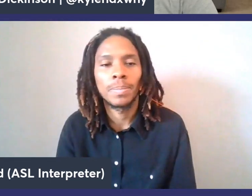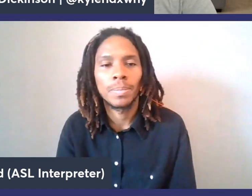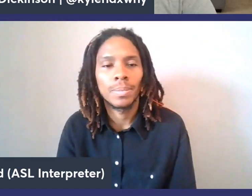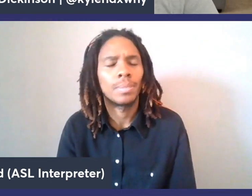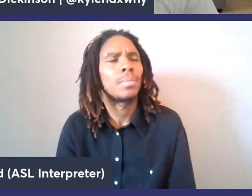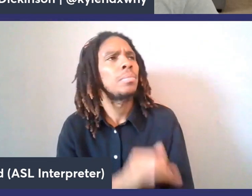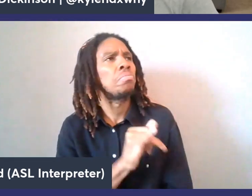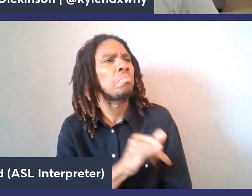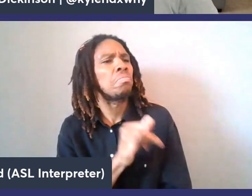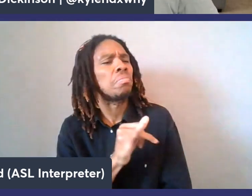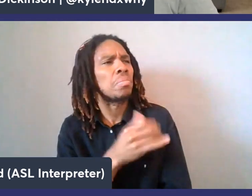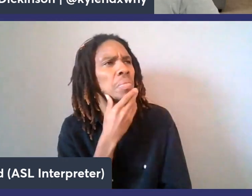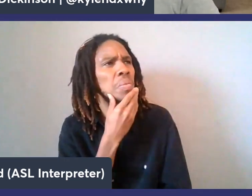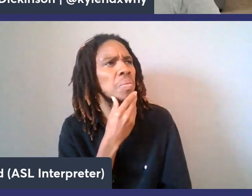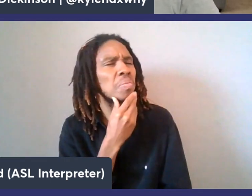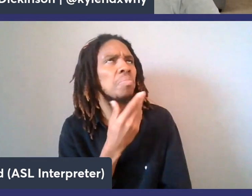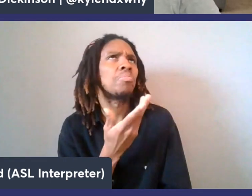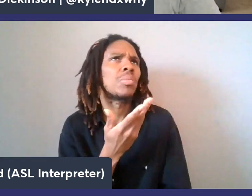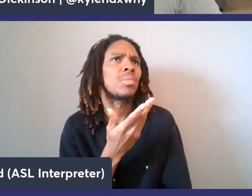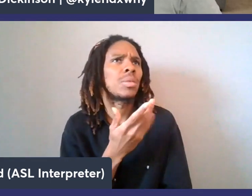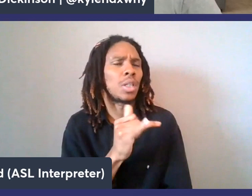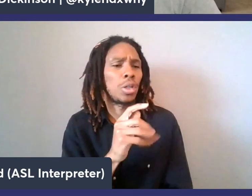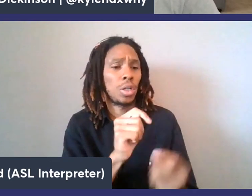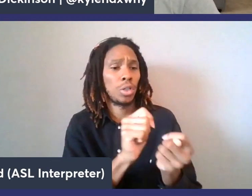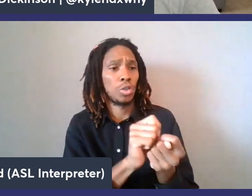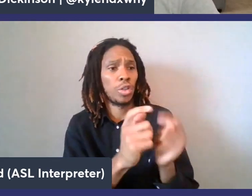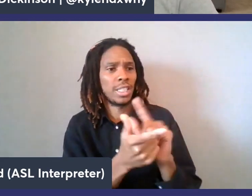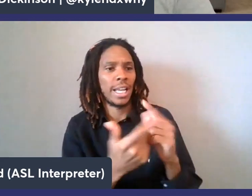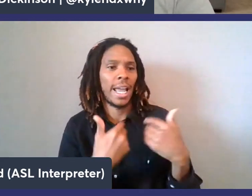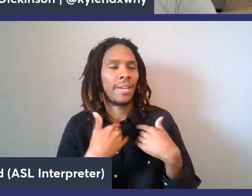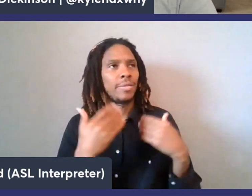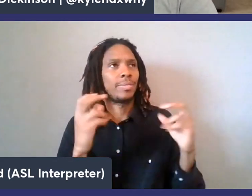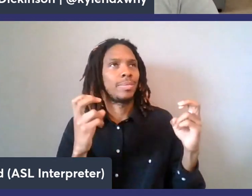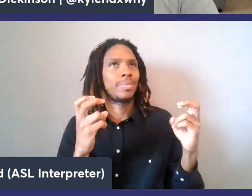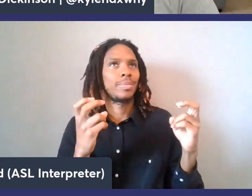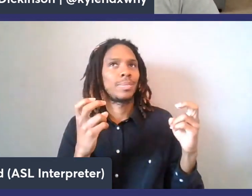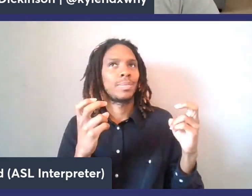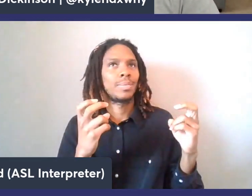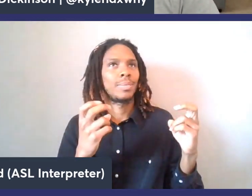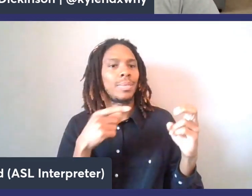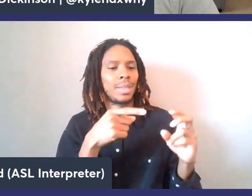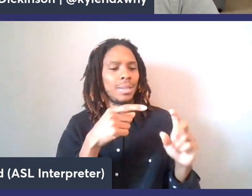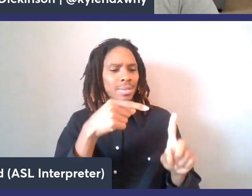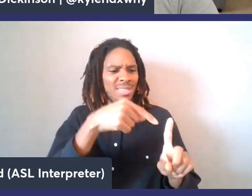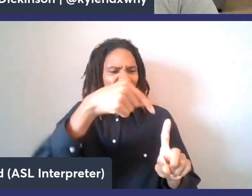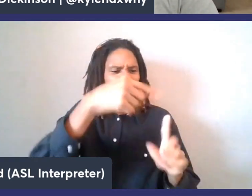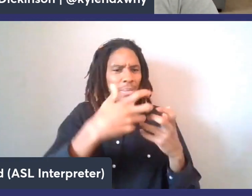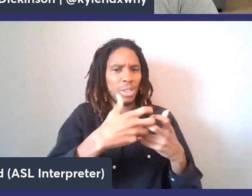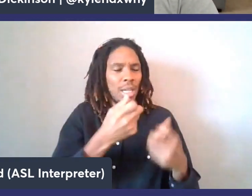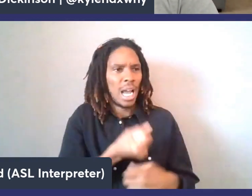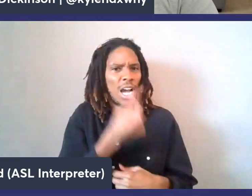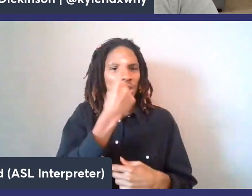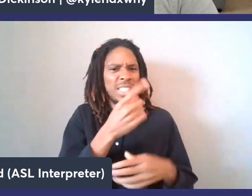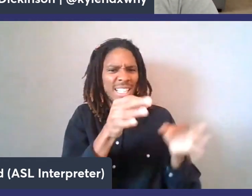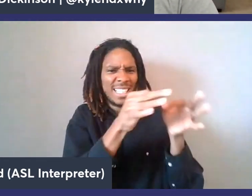So, is it reasonable to think that Translate has almost an understanding of the sentences as it's processing them,